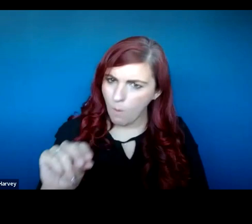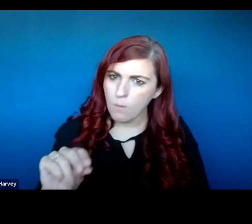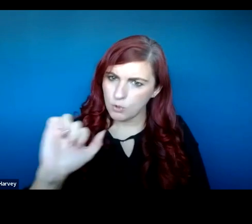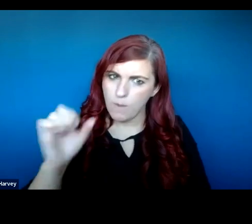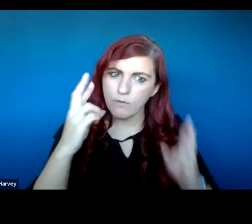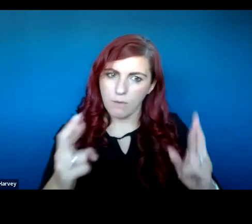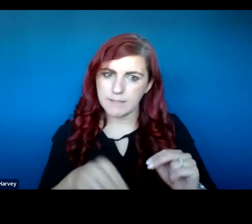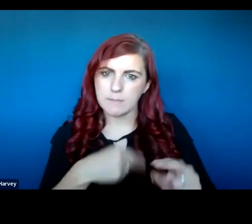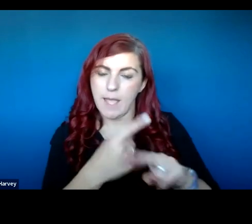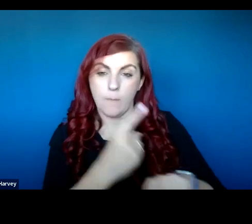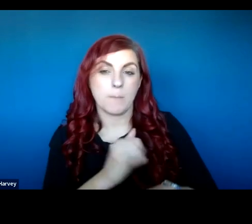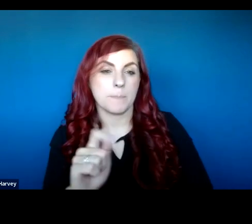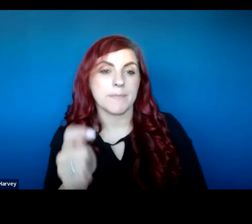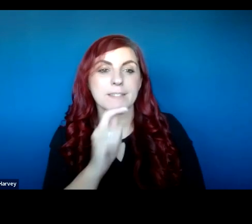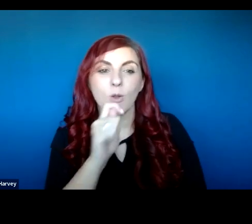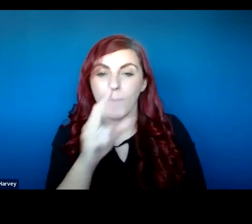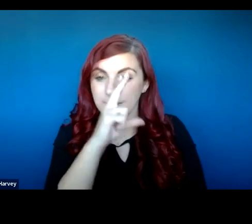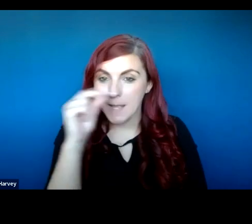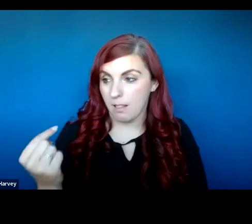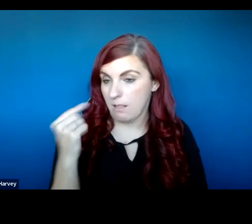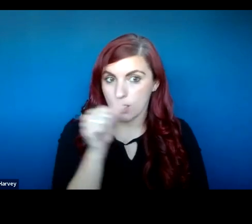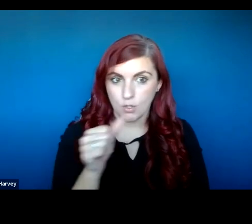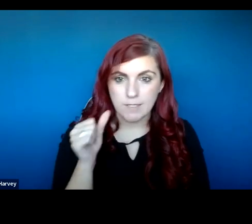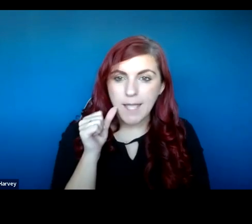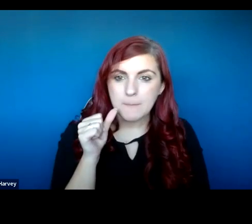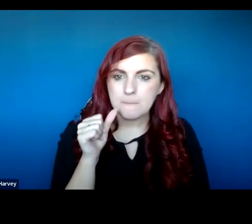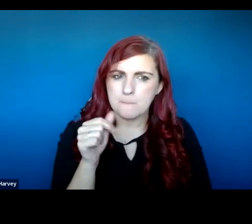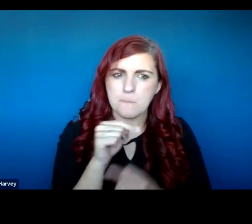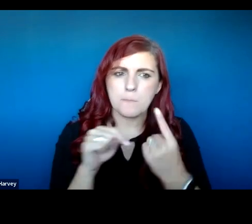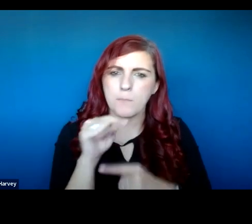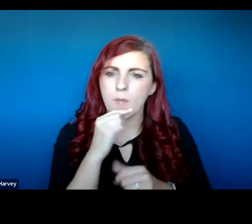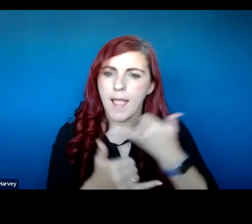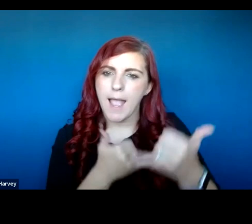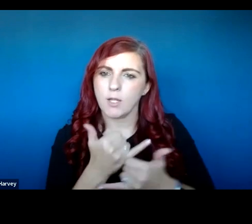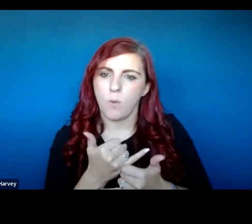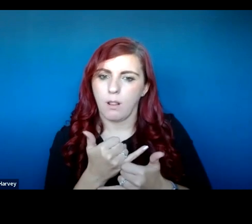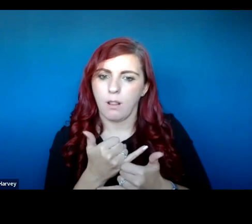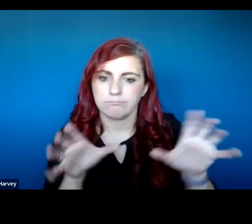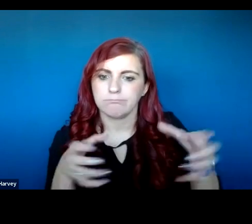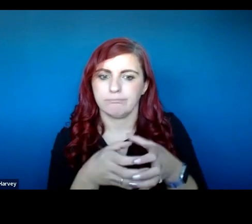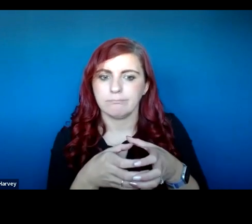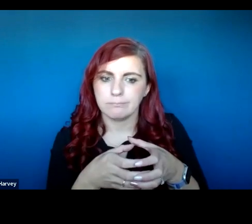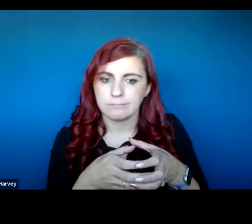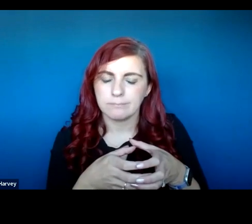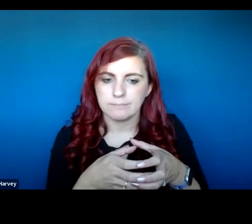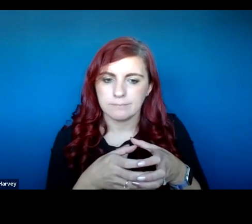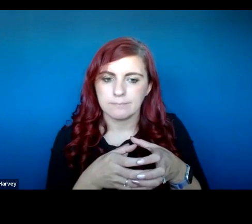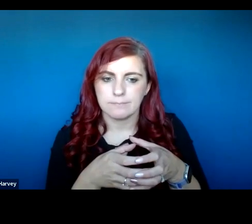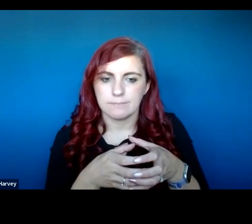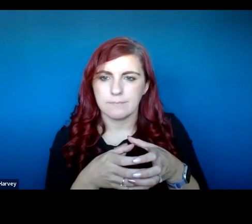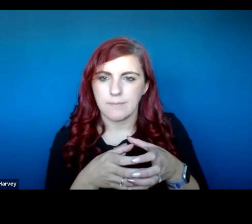I'll give you an example, Sunday we had our annual party at the Springfield Hotel.